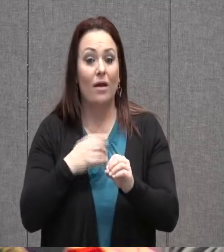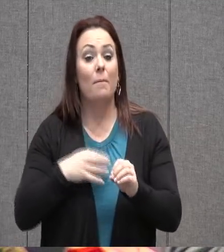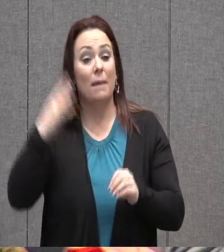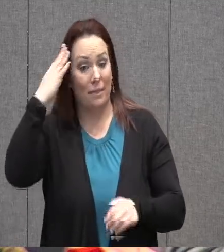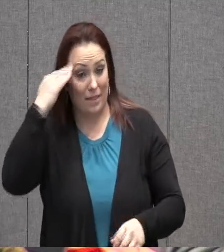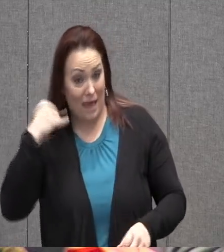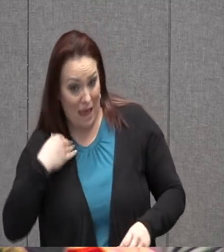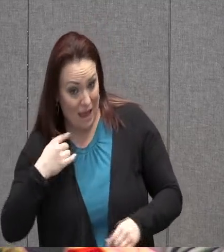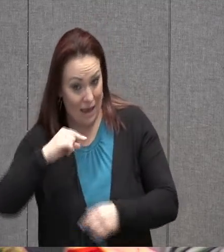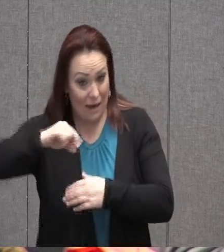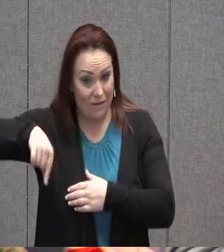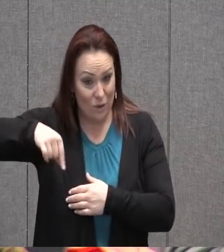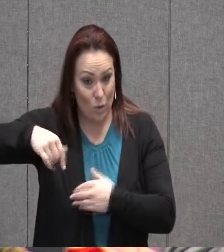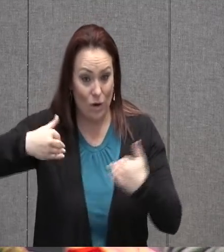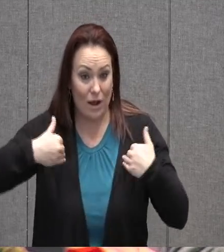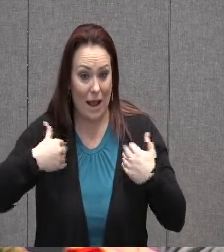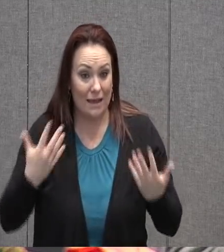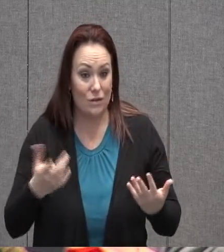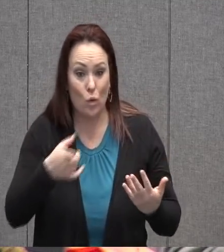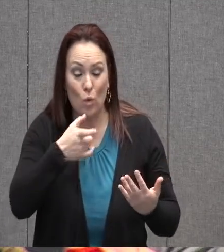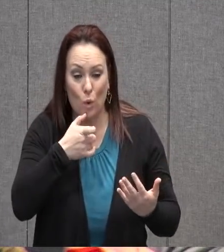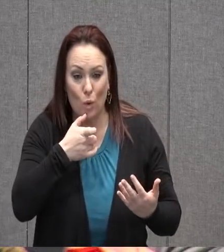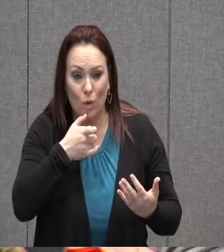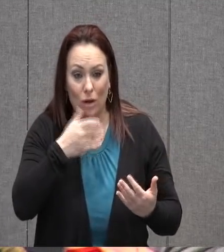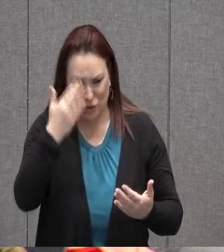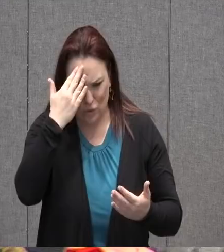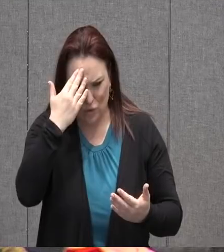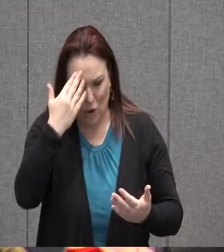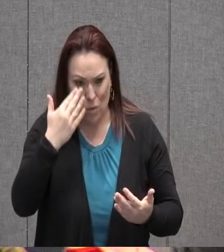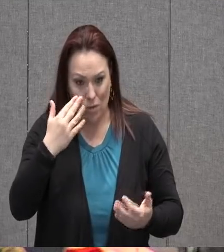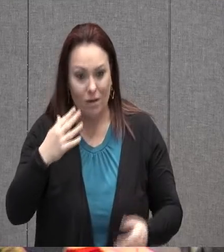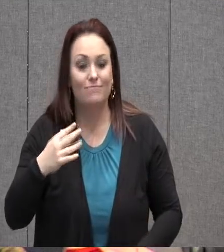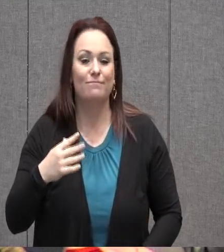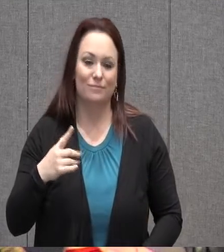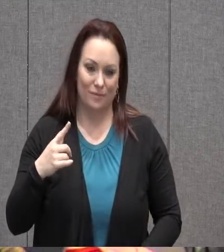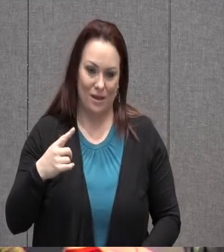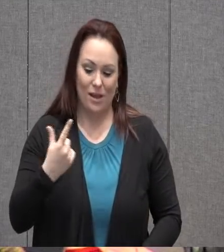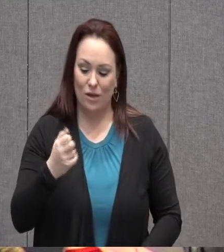George Washington, our very first president.